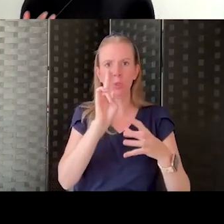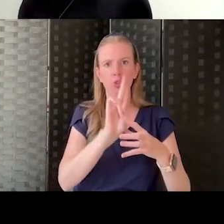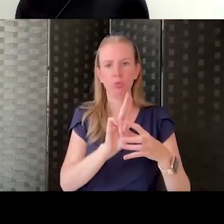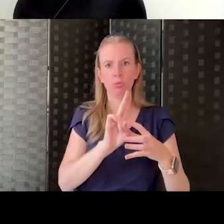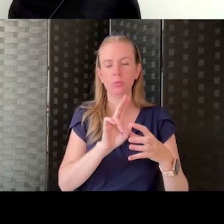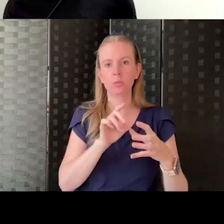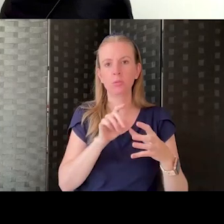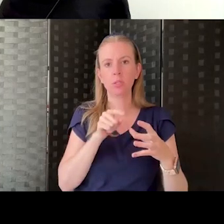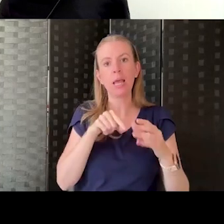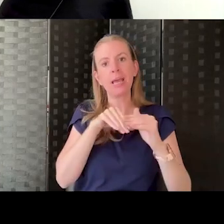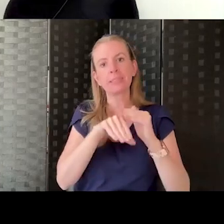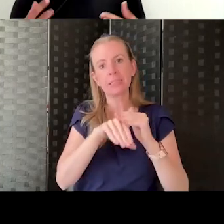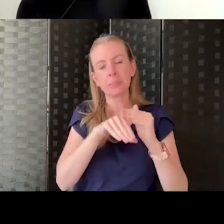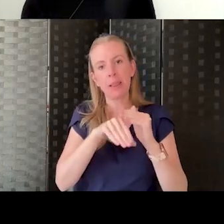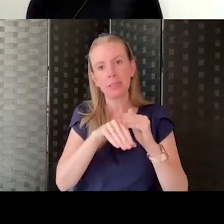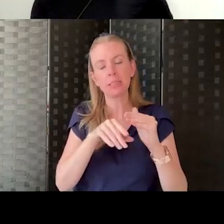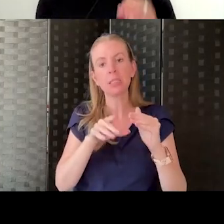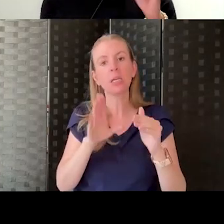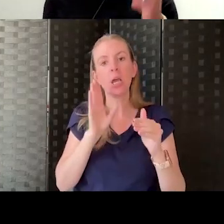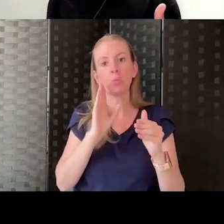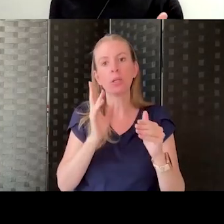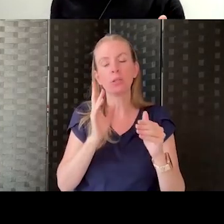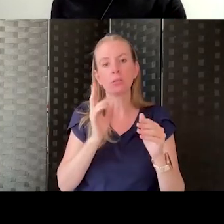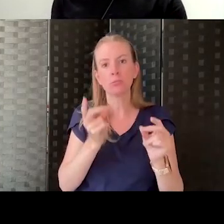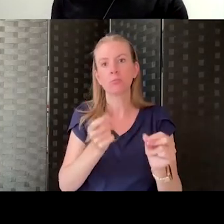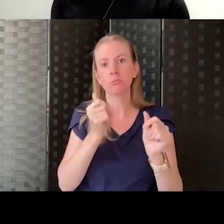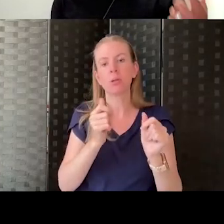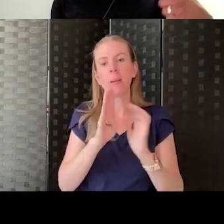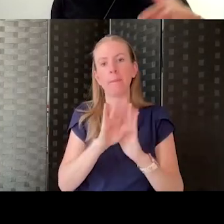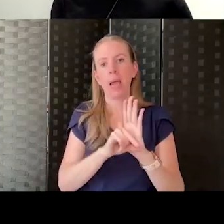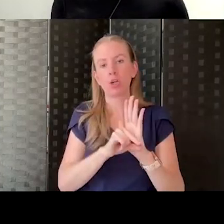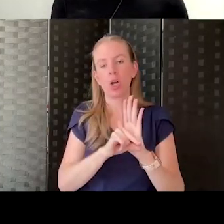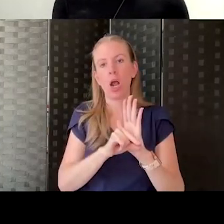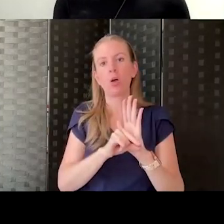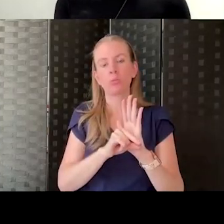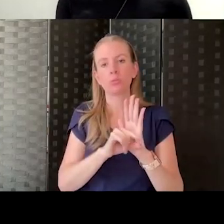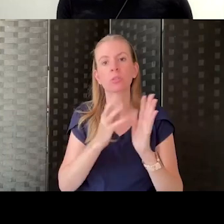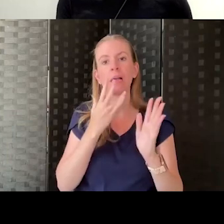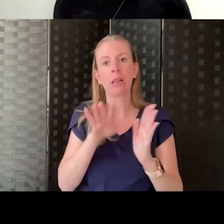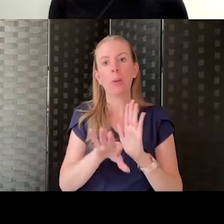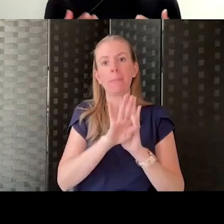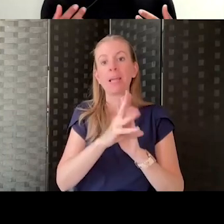accessibility class. It would automatically set the background as well as the foreground so that